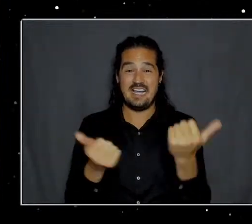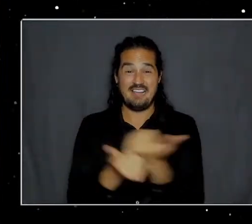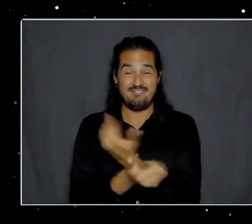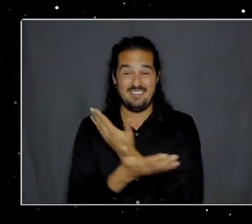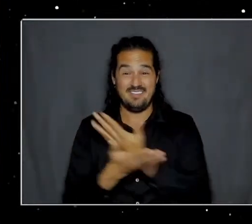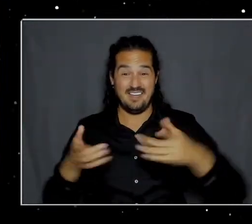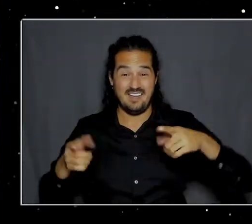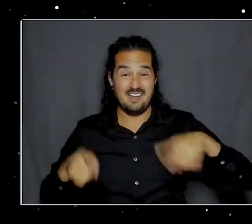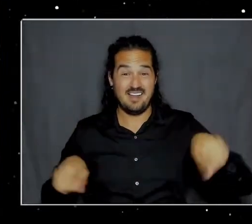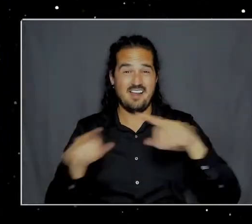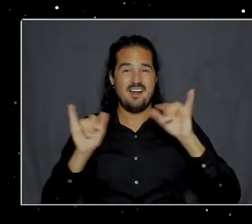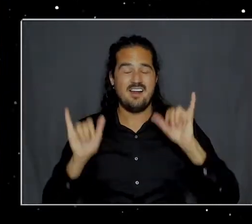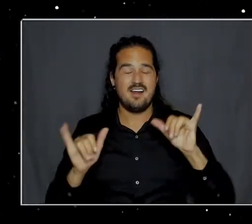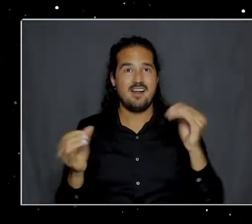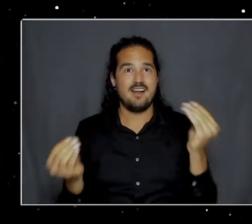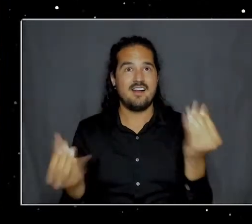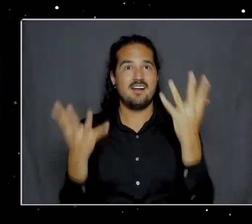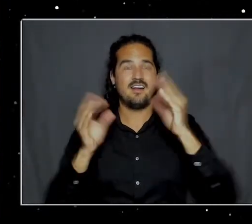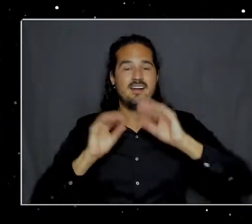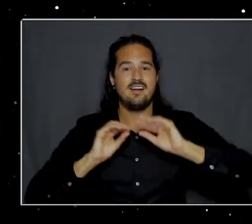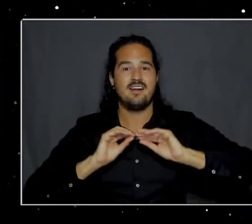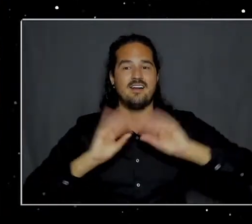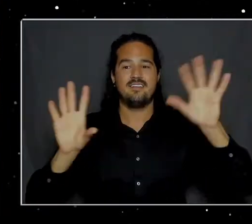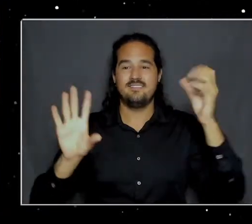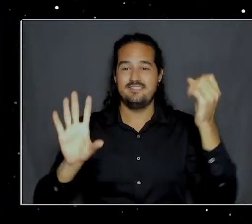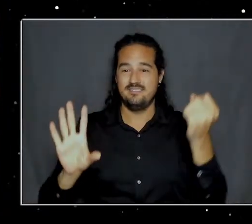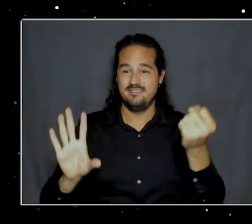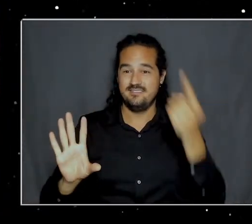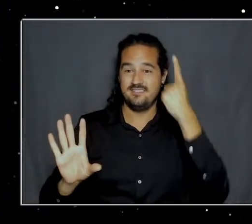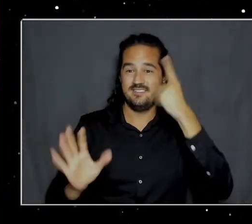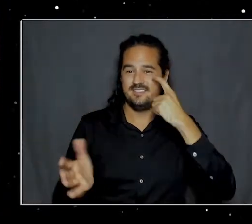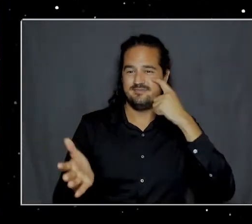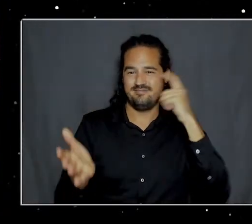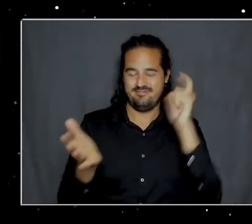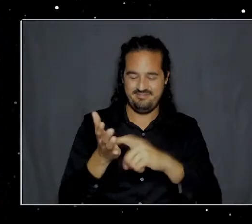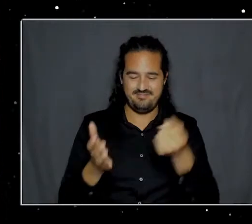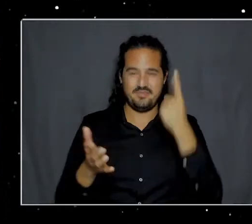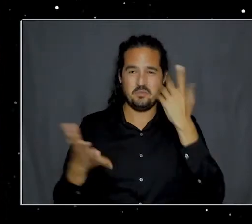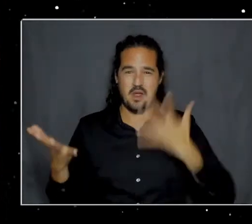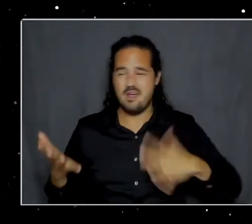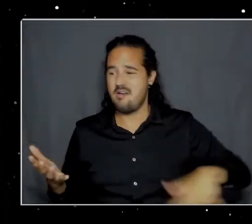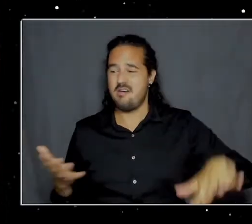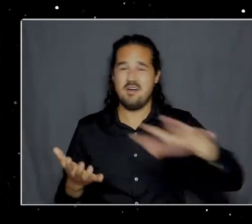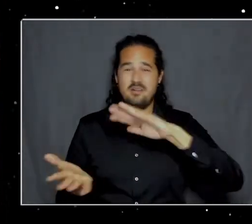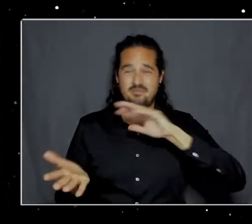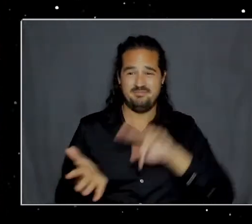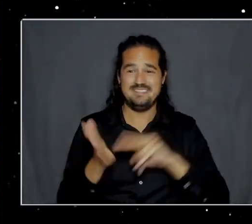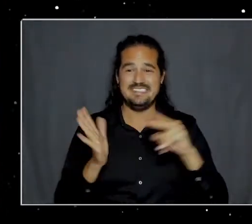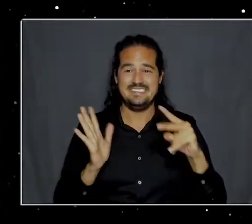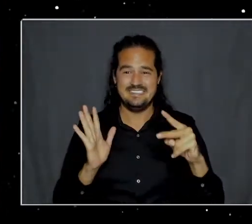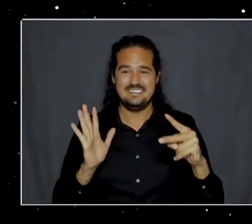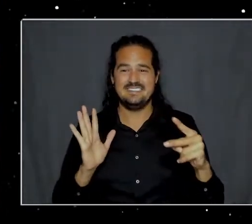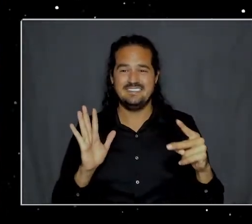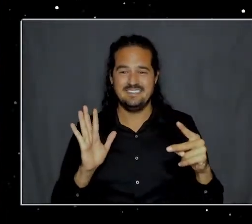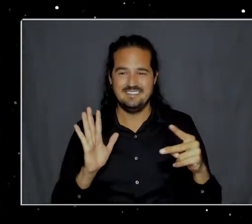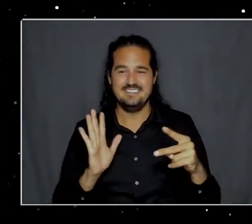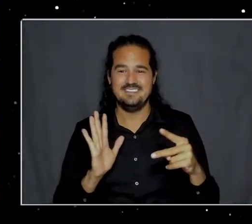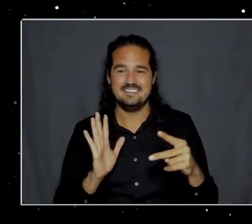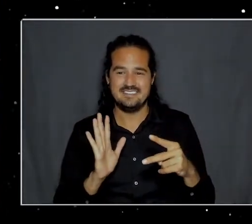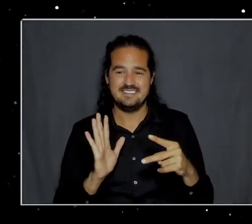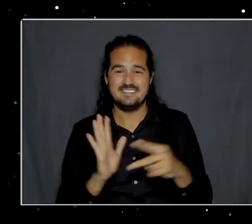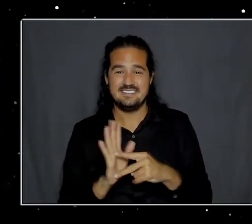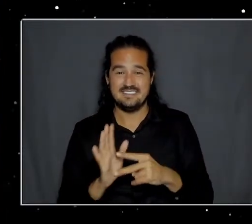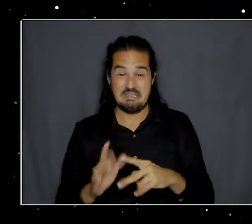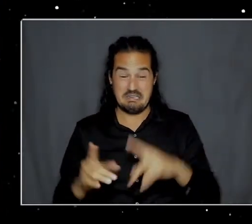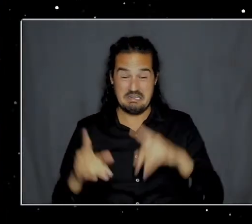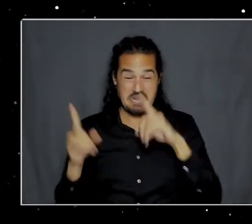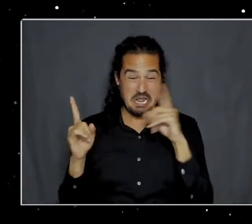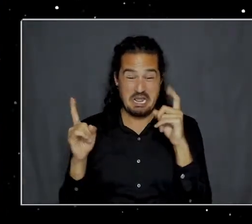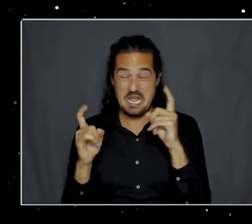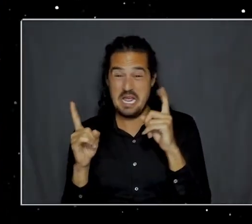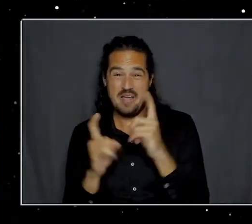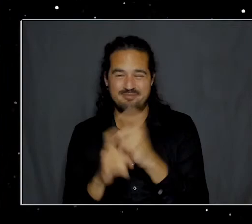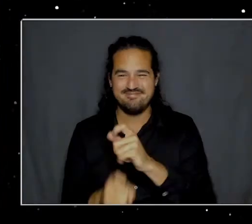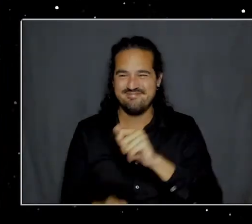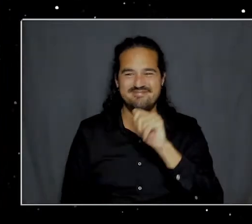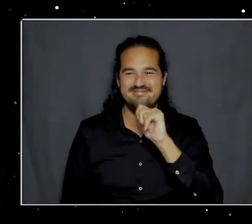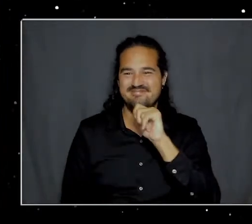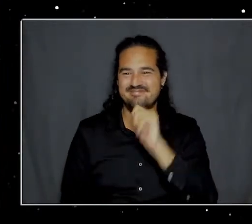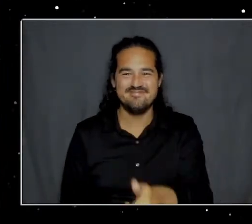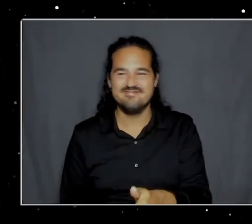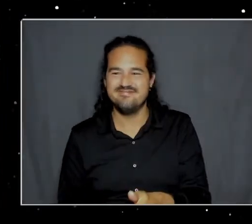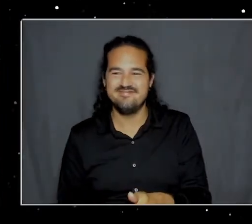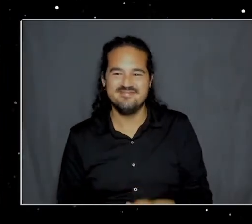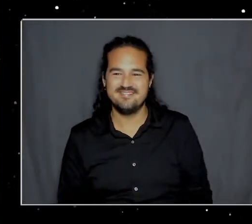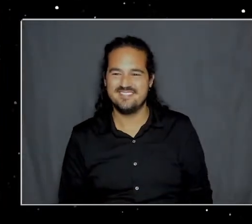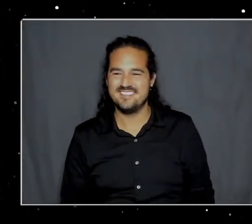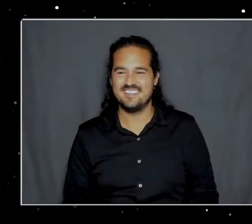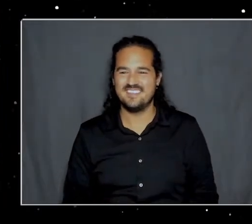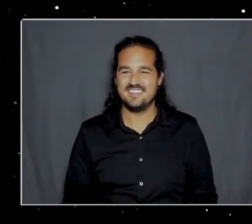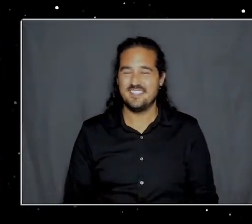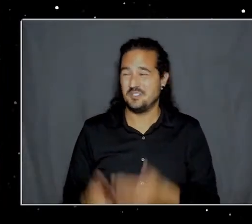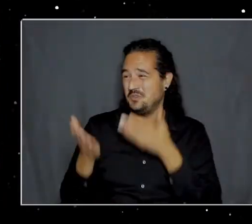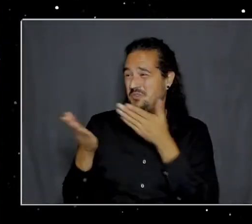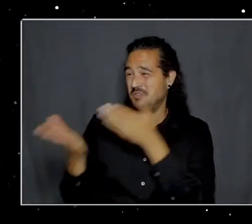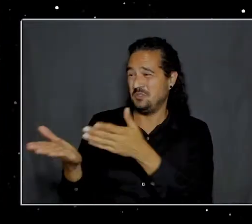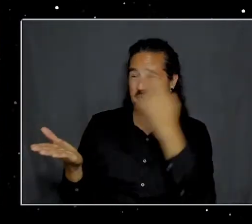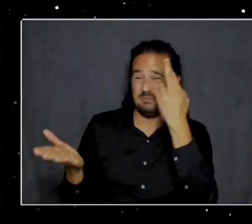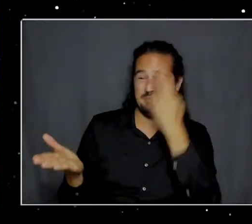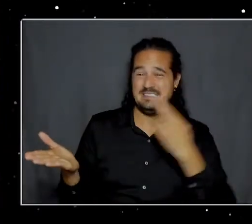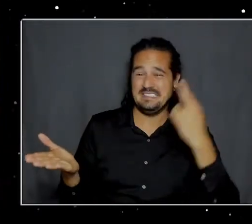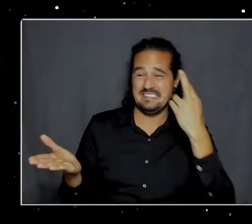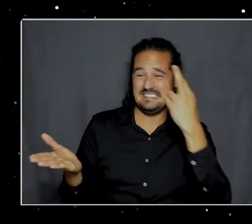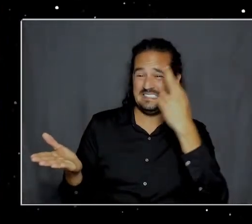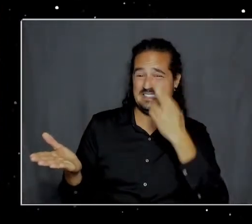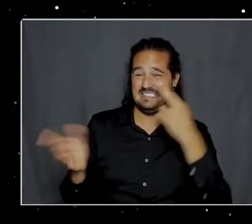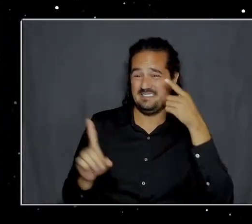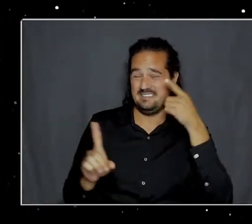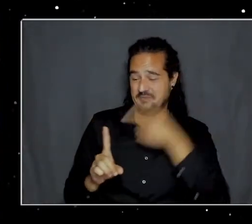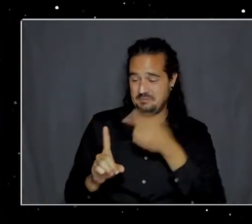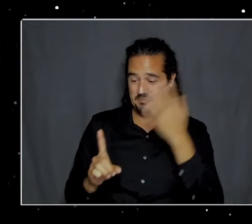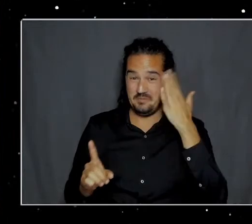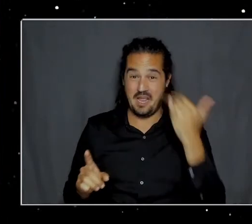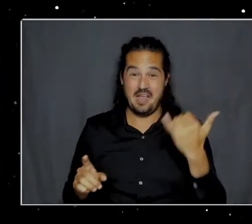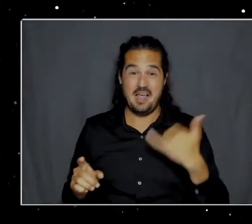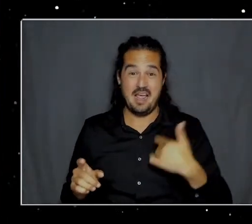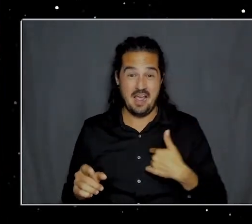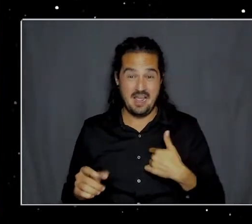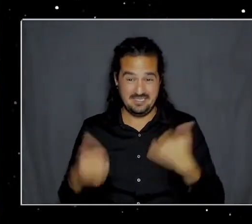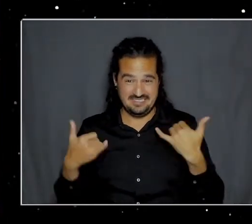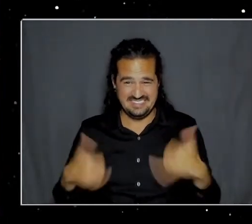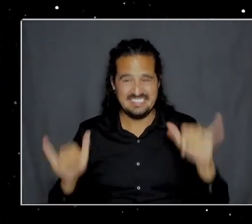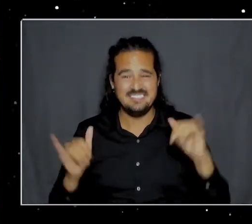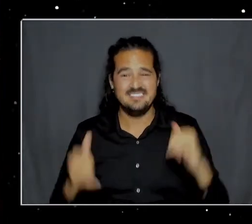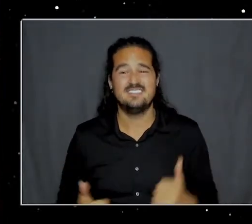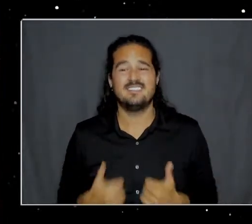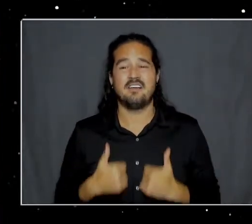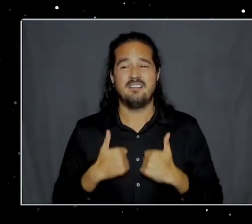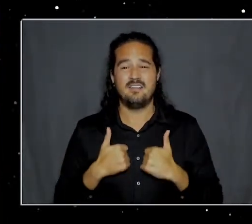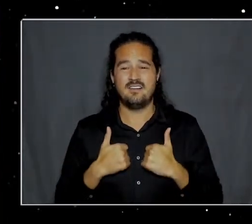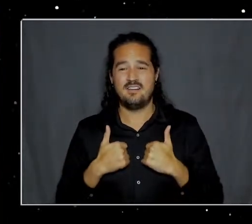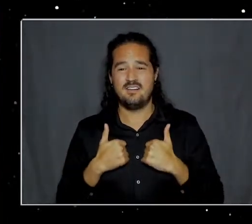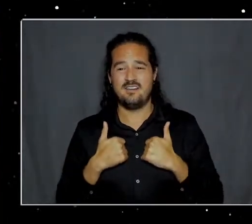EVERYTHING'S ILLUMINATED